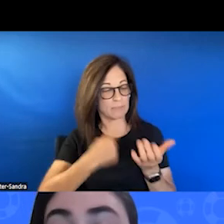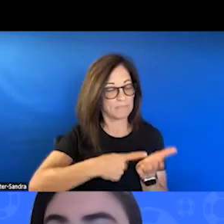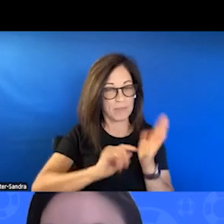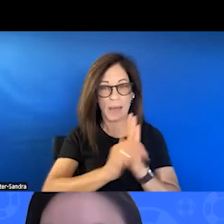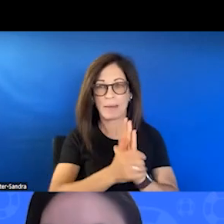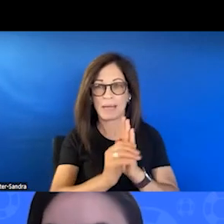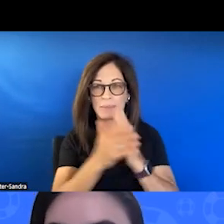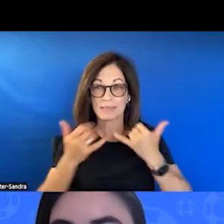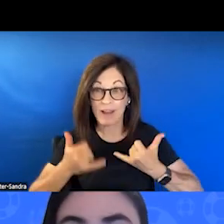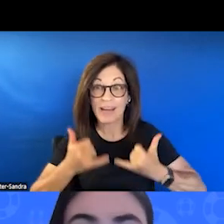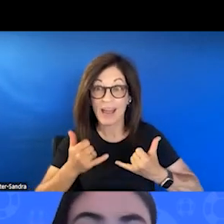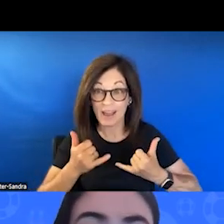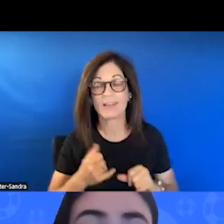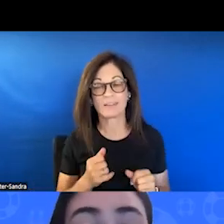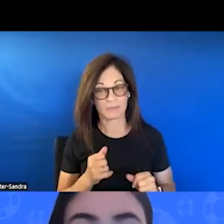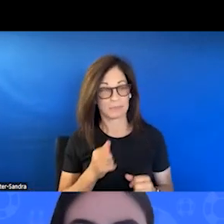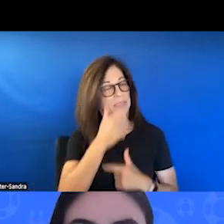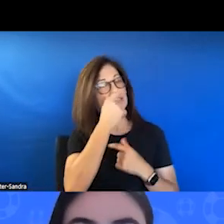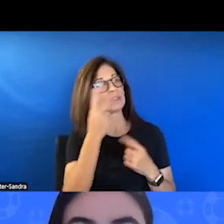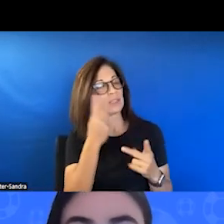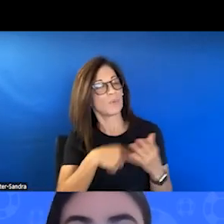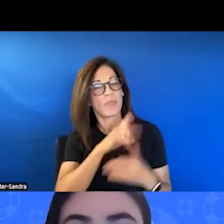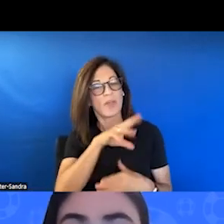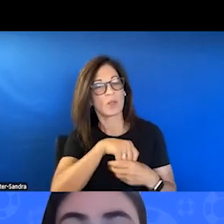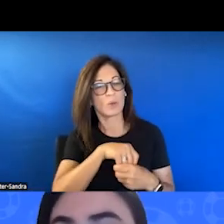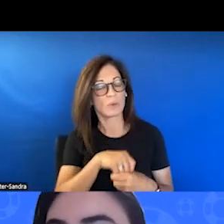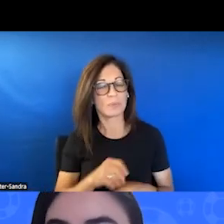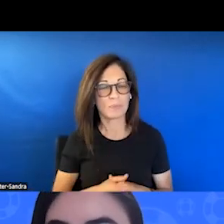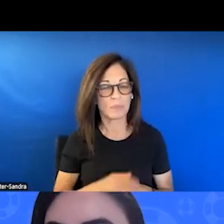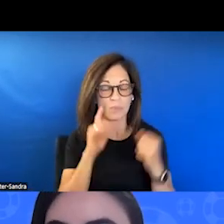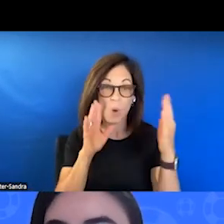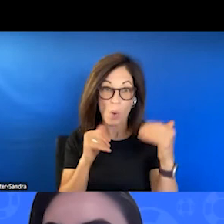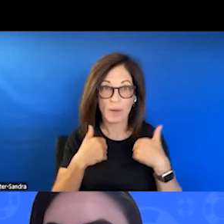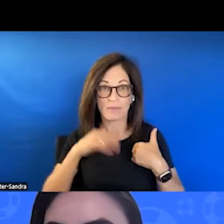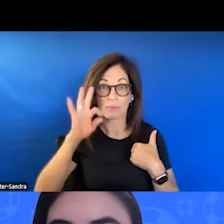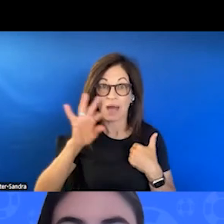WILL BE INTERESTING TO SEE WHAT THEY INCLUDE, WE ARE HOPING TO HAVE SOME, 988, PROVISIONS INCLUDED,